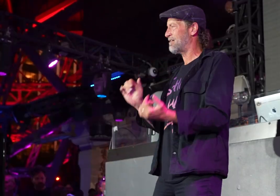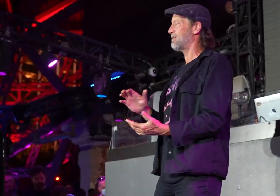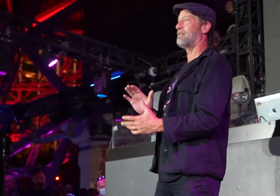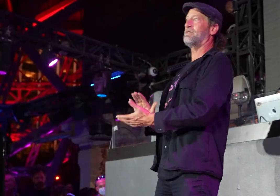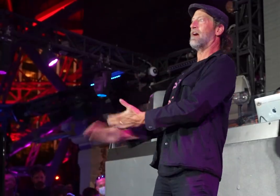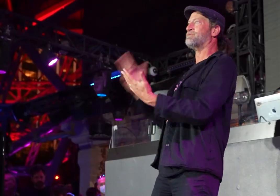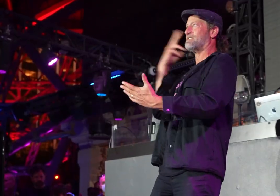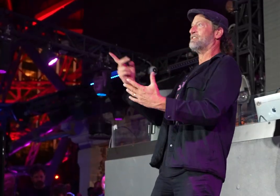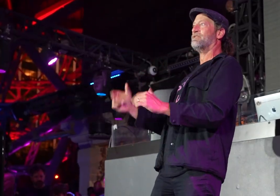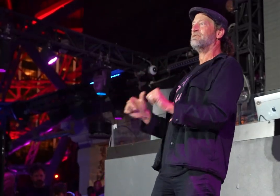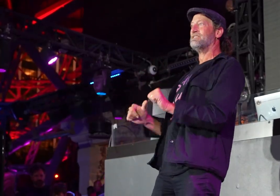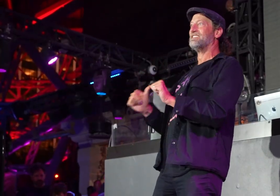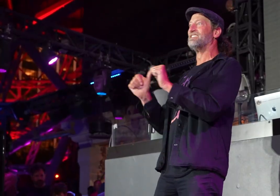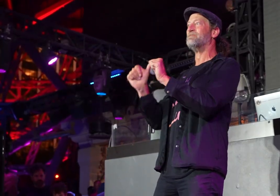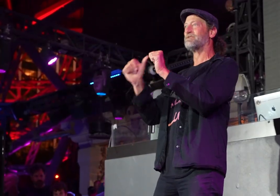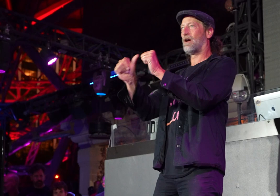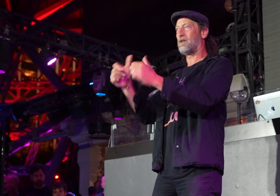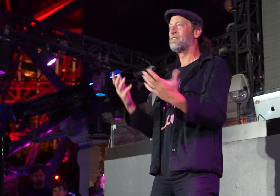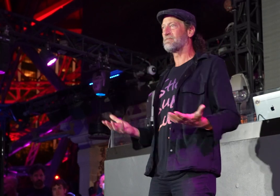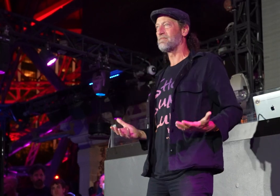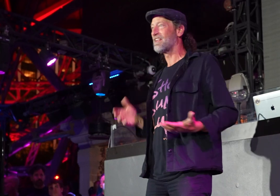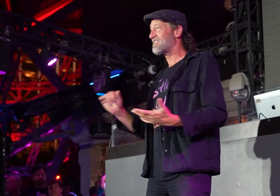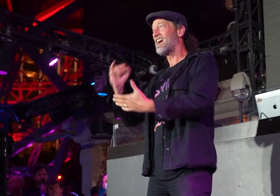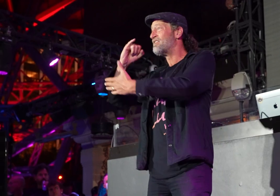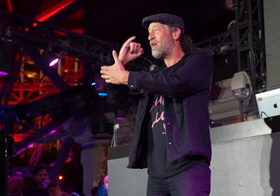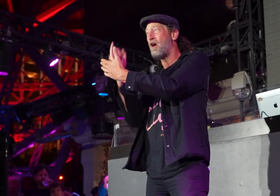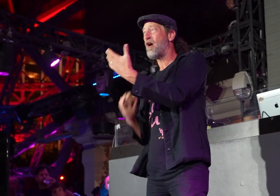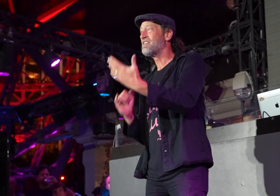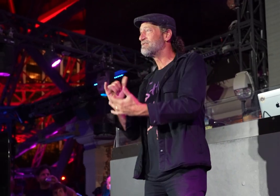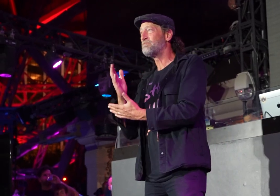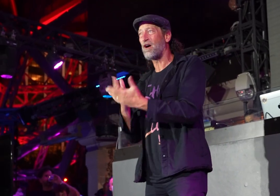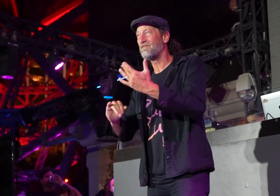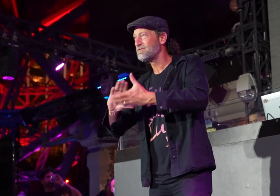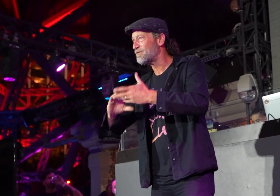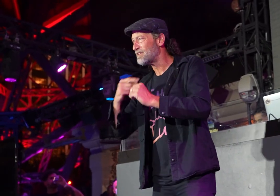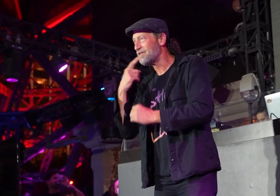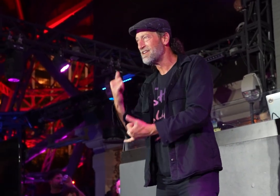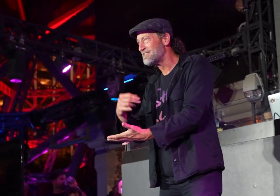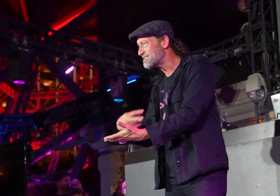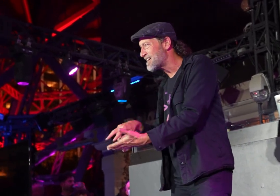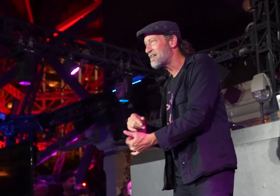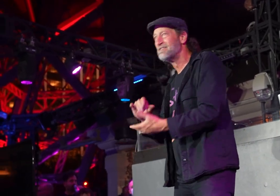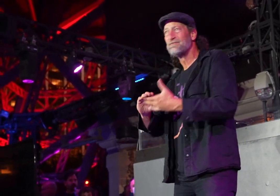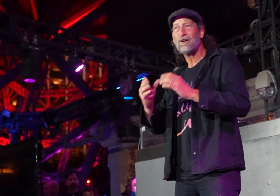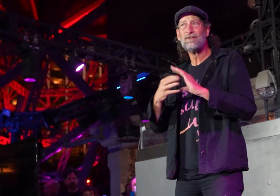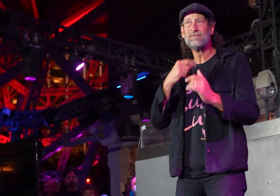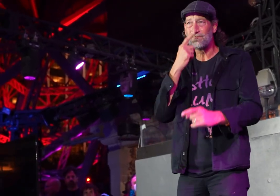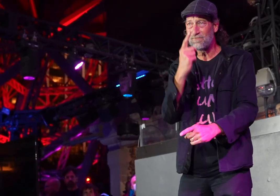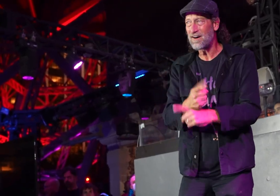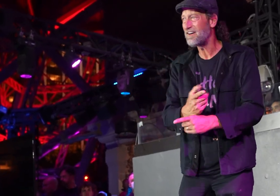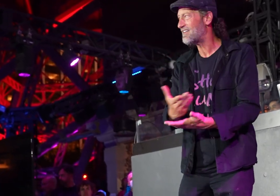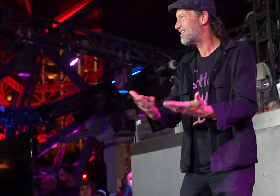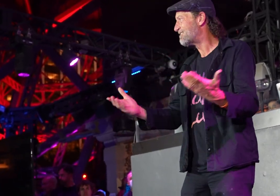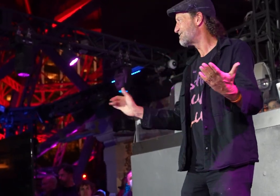He has kept going and going! There is artistry in this story telling, and stories told through dance, right?